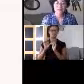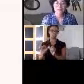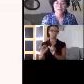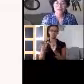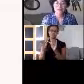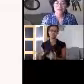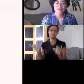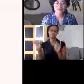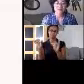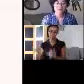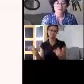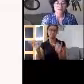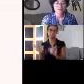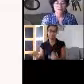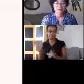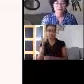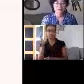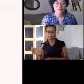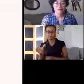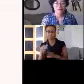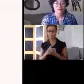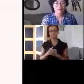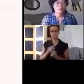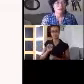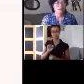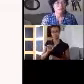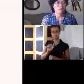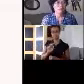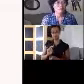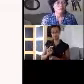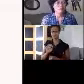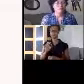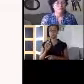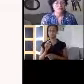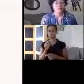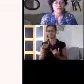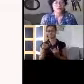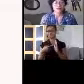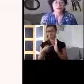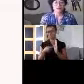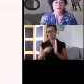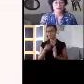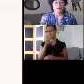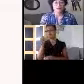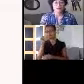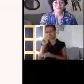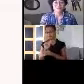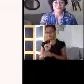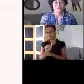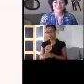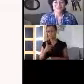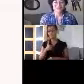Yeah. A great example of this, even just happened last night. As a Raptors fan, Fred Vanvleet